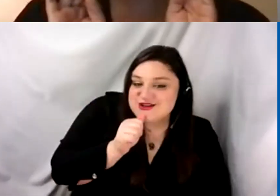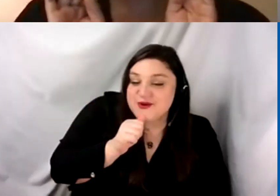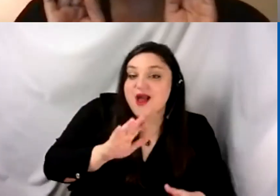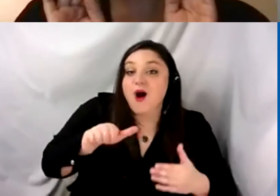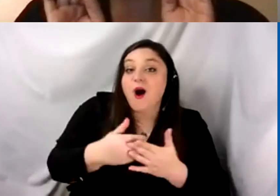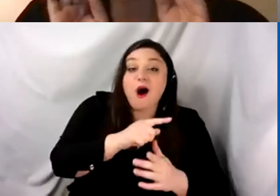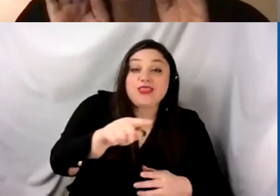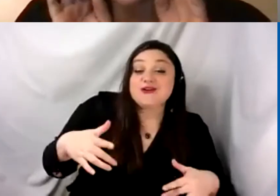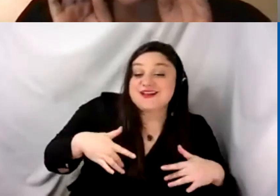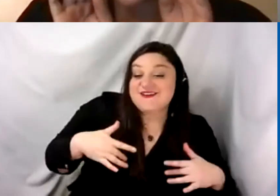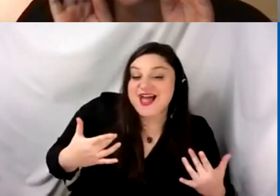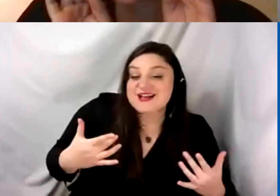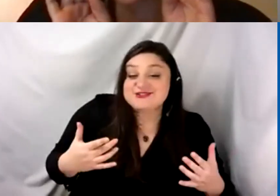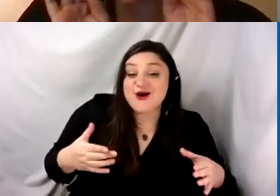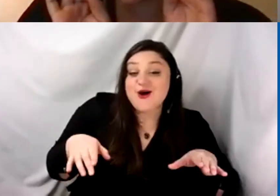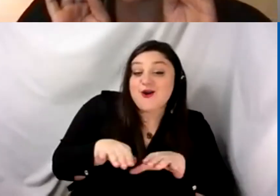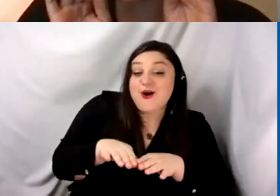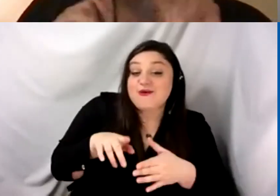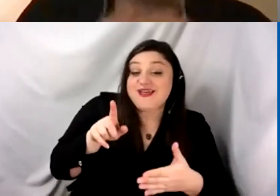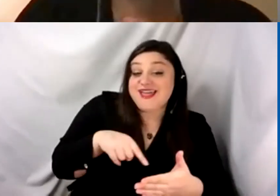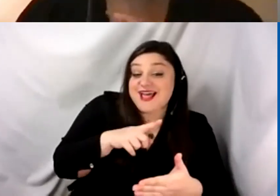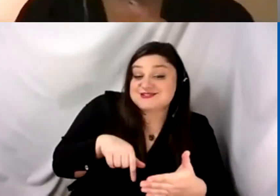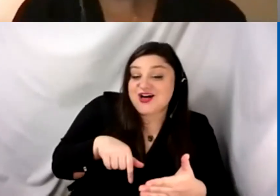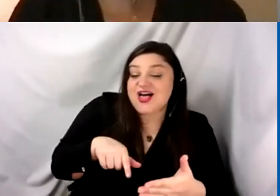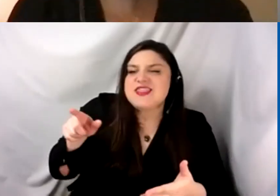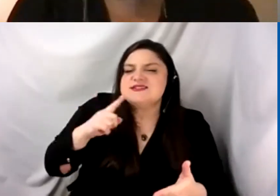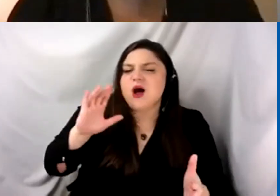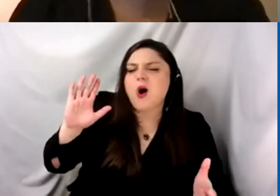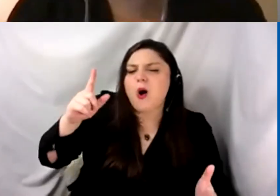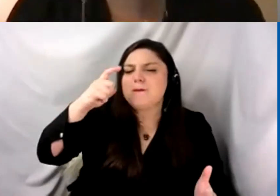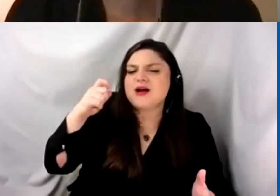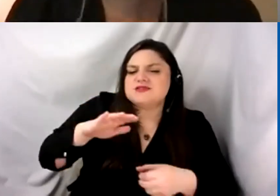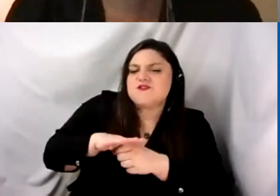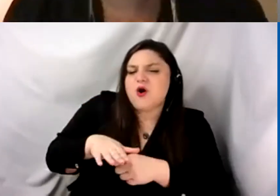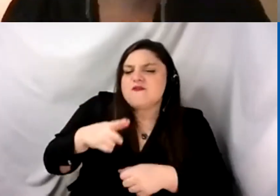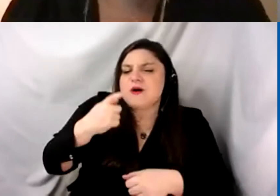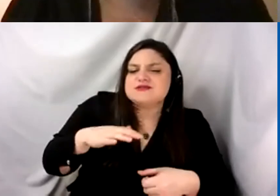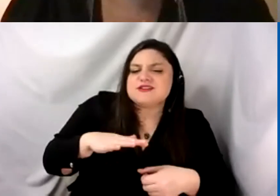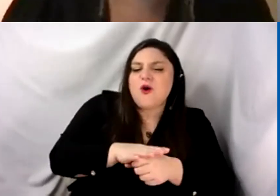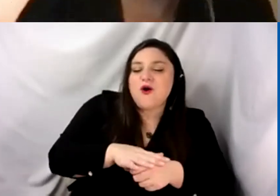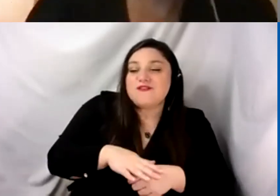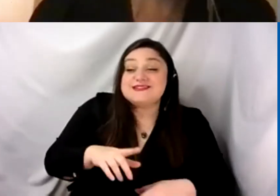And all of those events that have been canceling because of COVID and unforeseen circumstances -- it is low ticket sales. That is what is